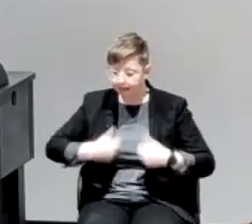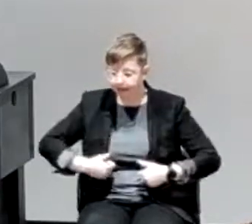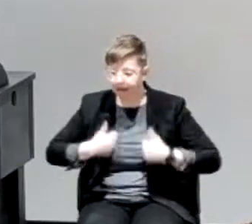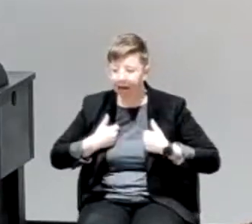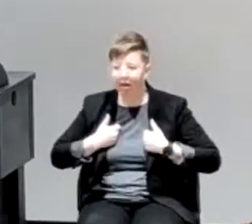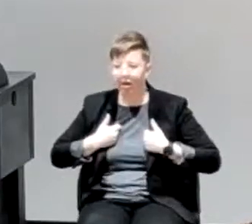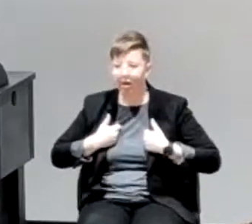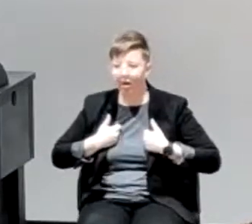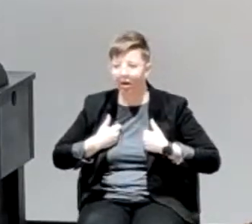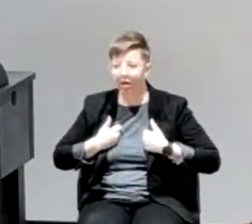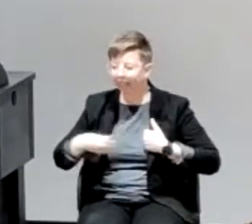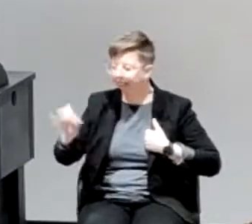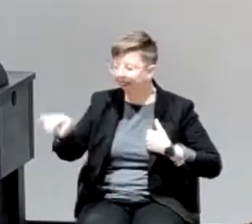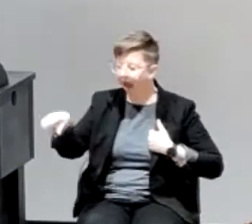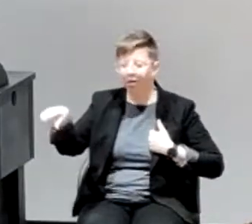as a steward of the place I'm